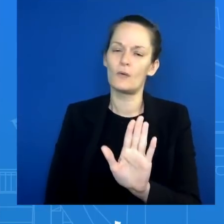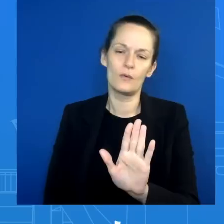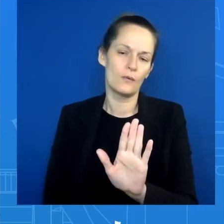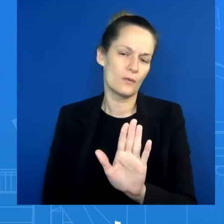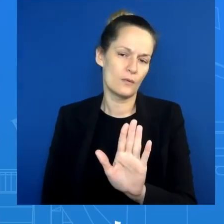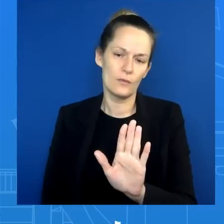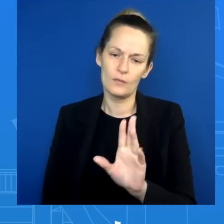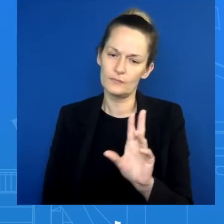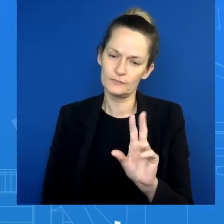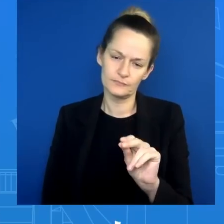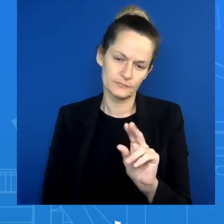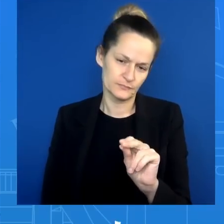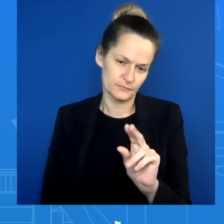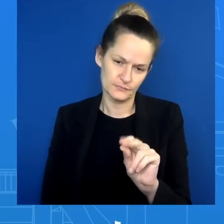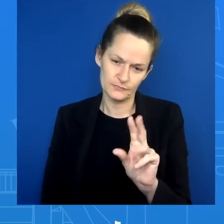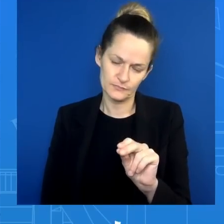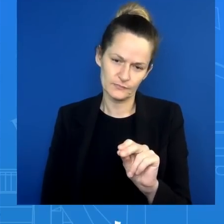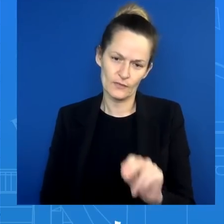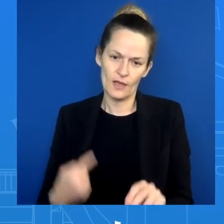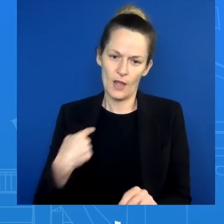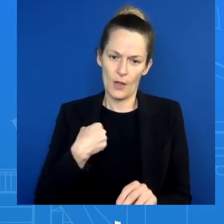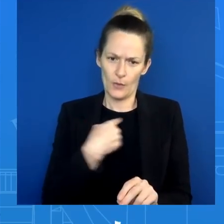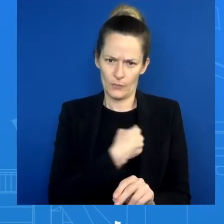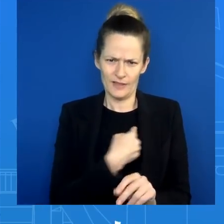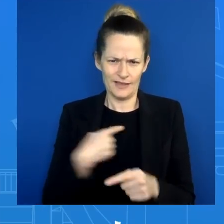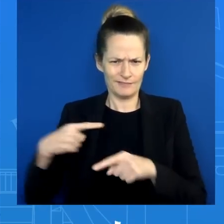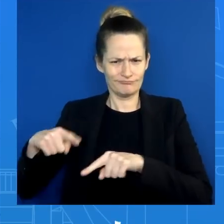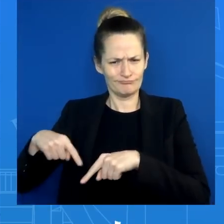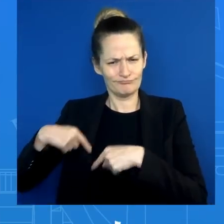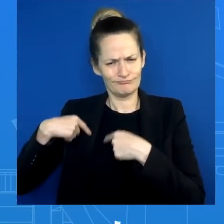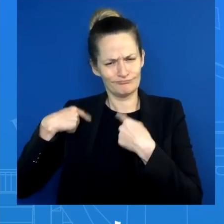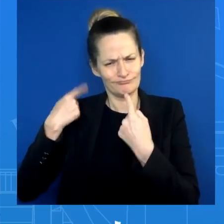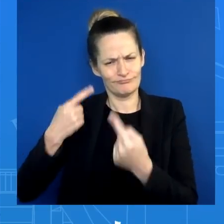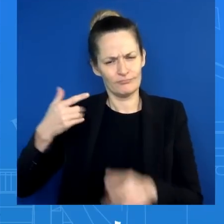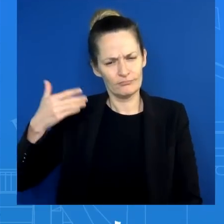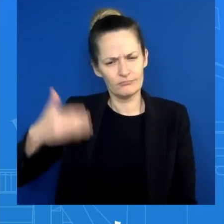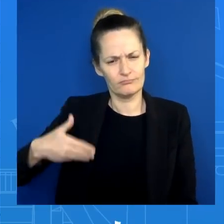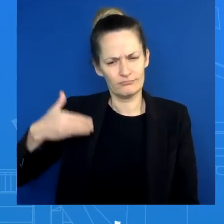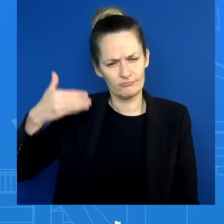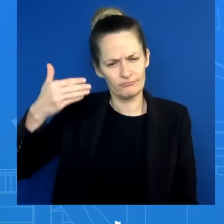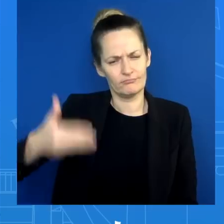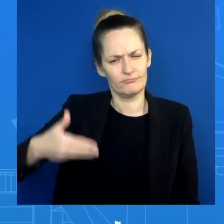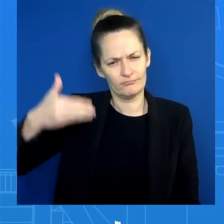This is something that you all have been asking about, talking with us at this podium or, you know,